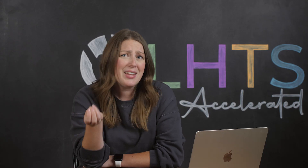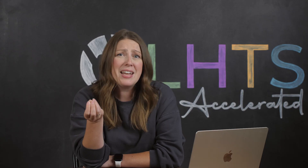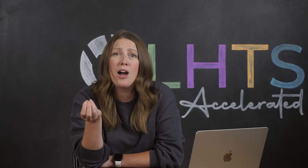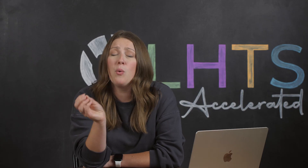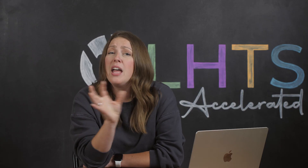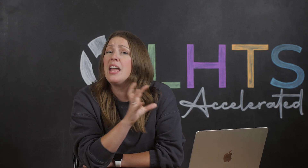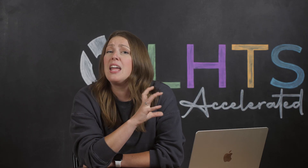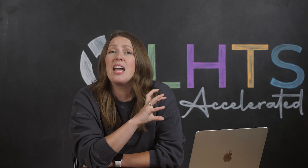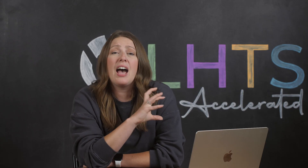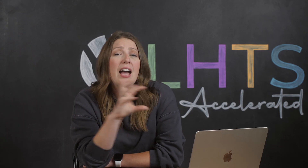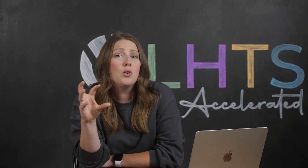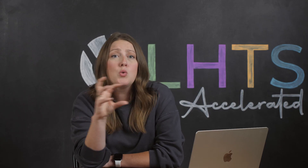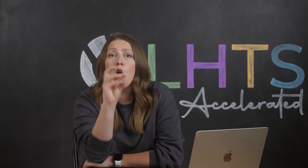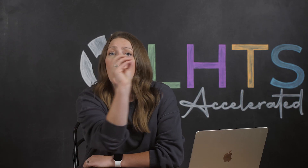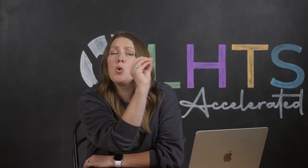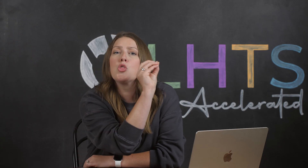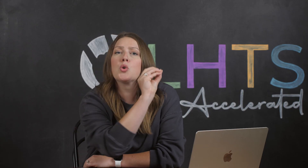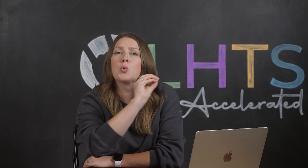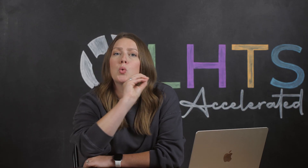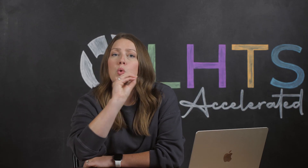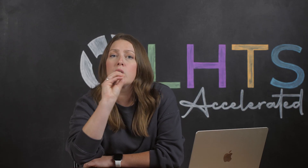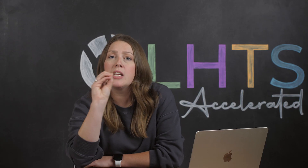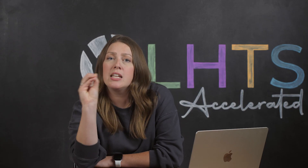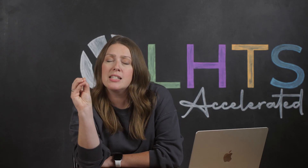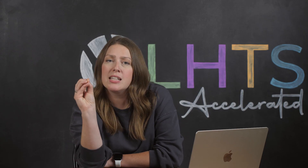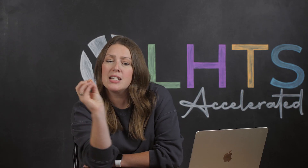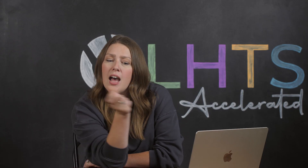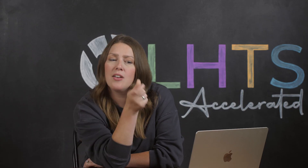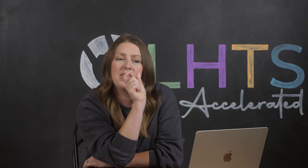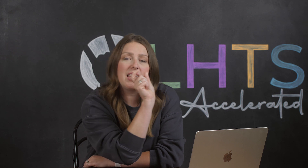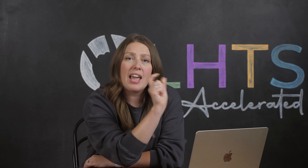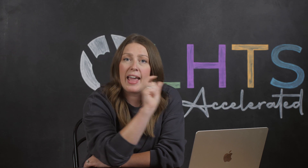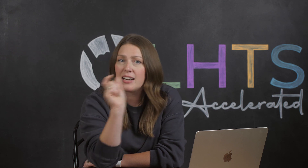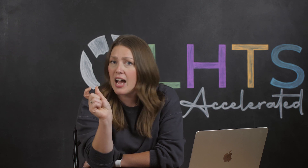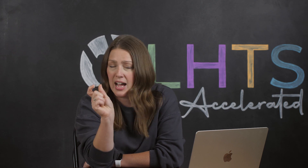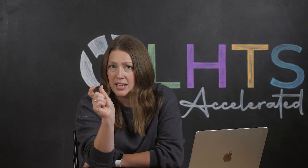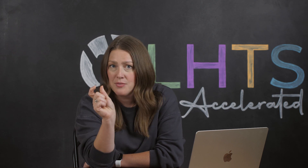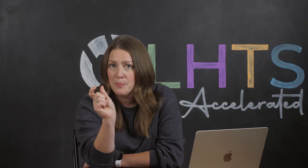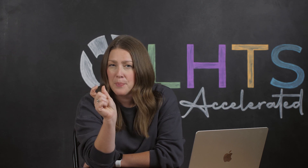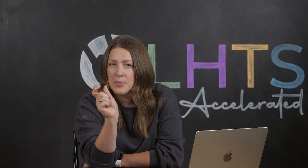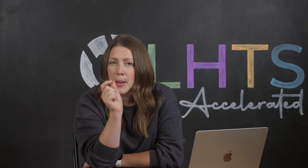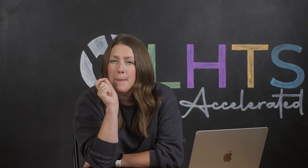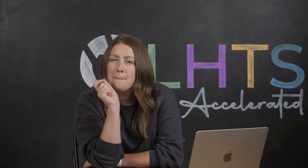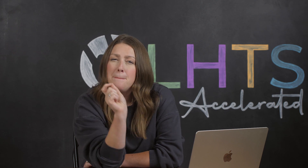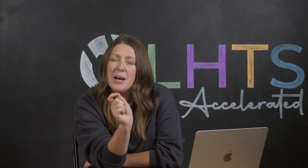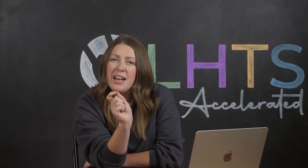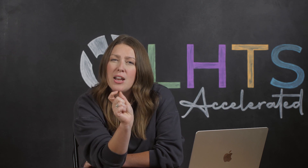Now I don't know the reason of the and I, but